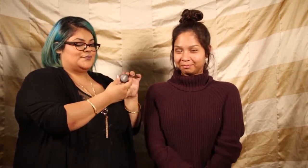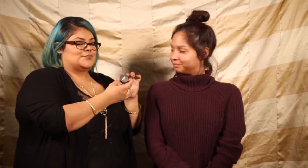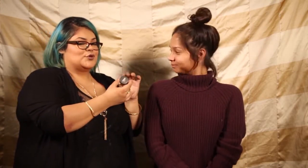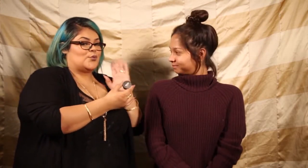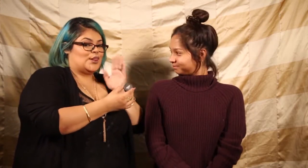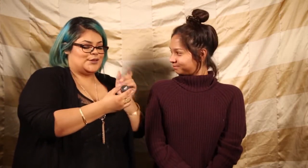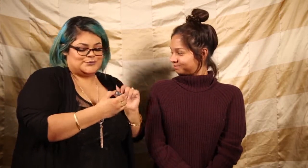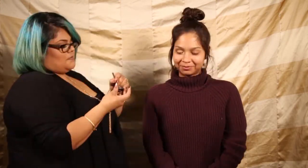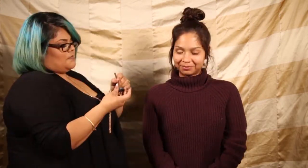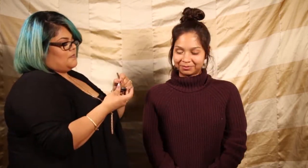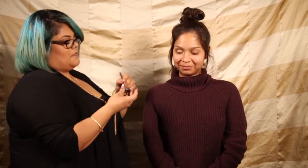you will